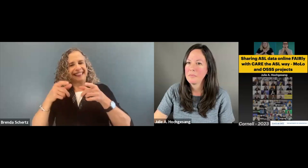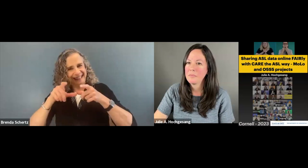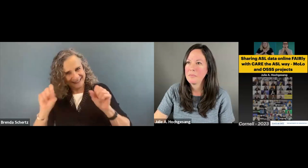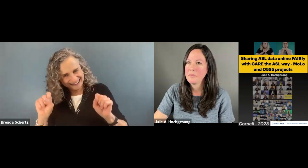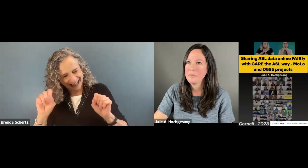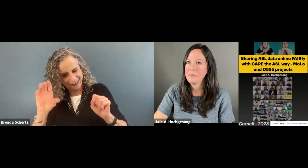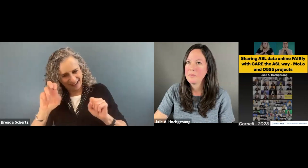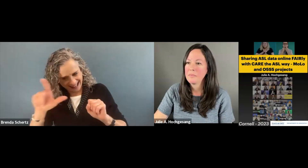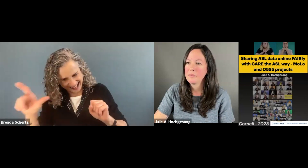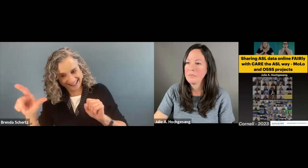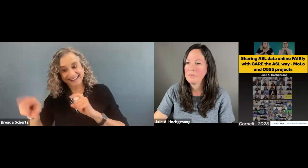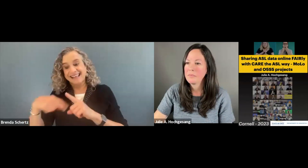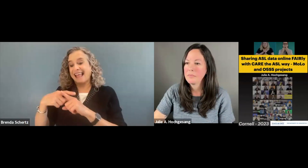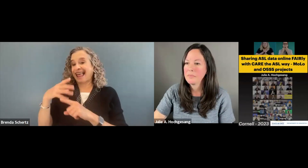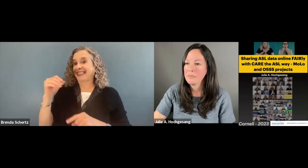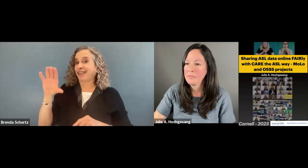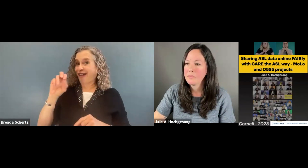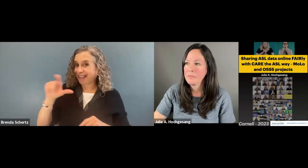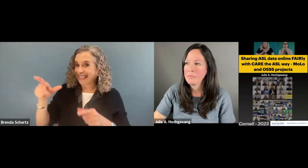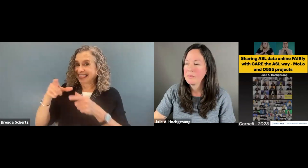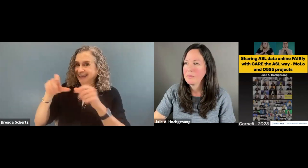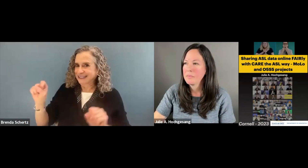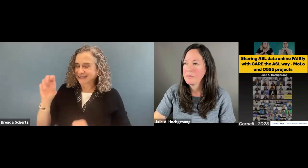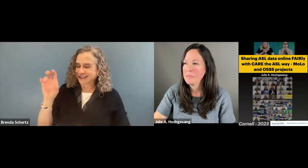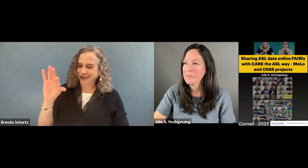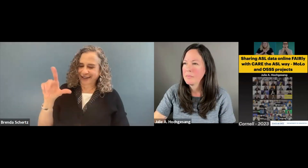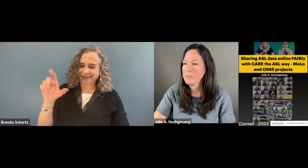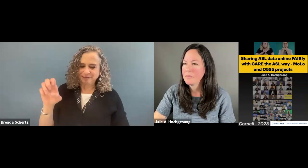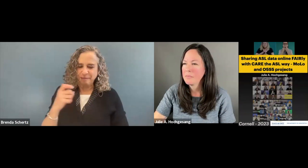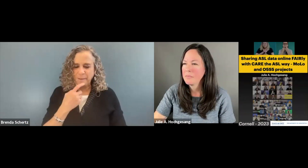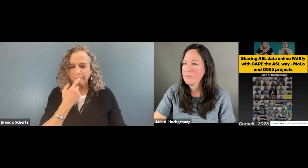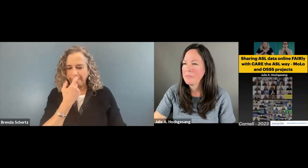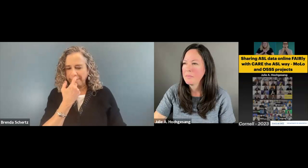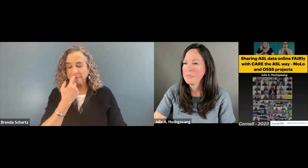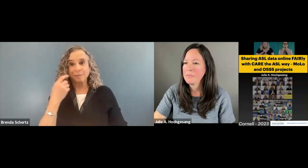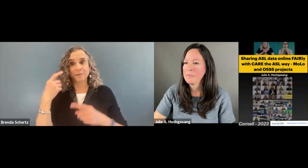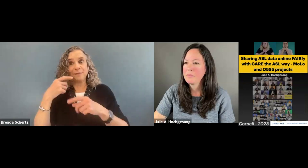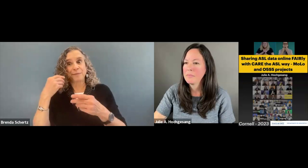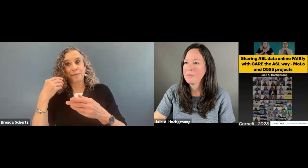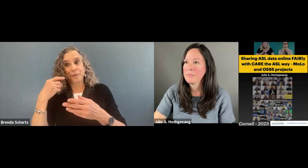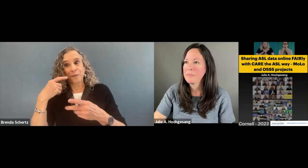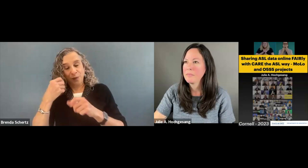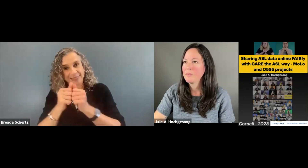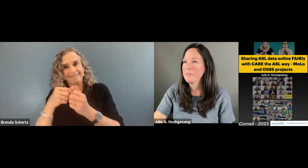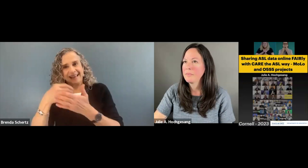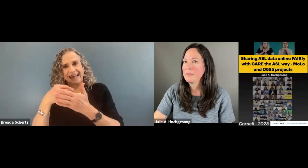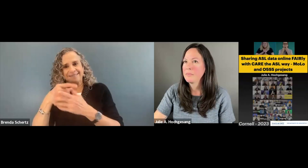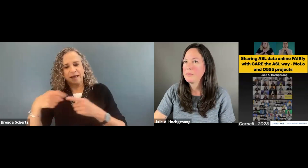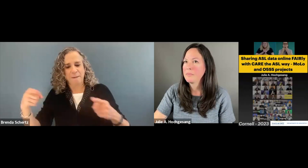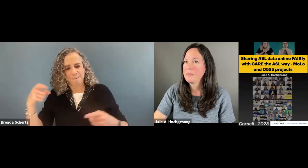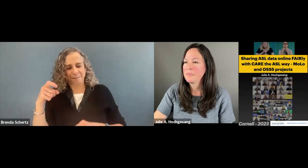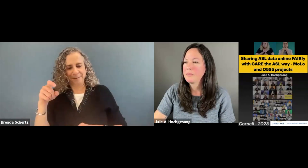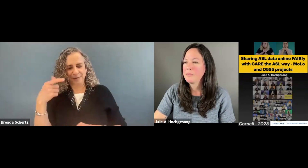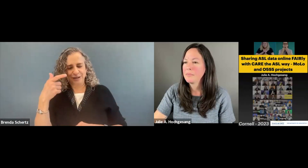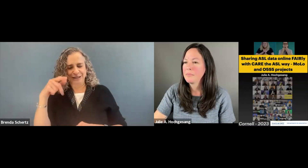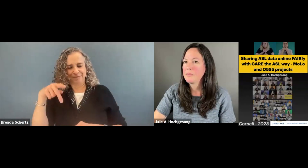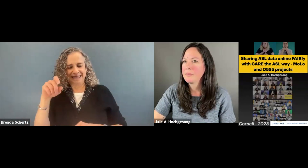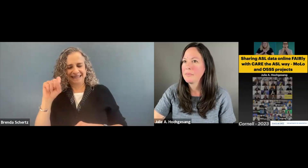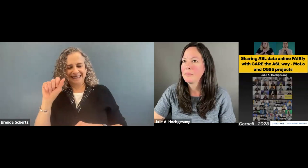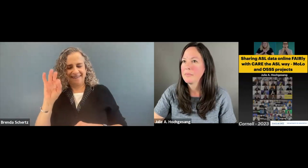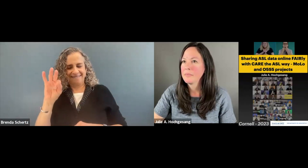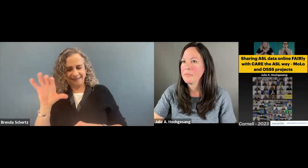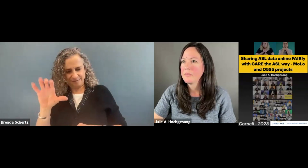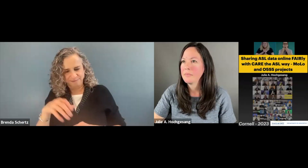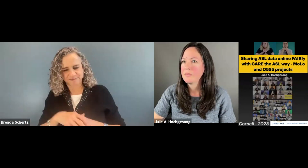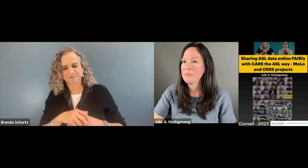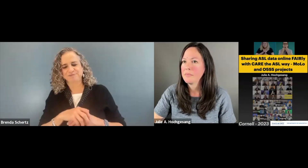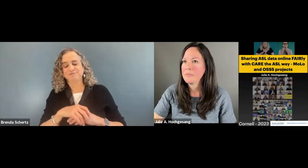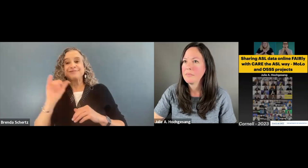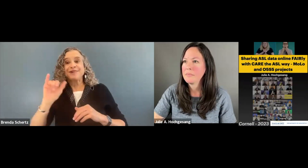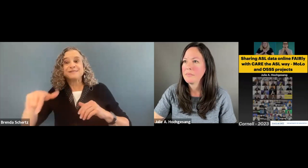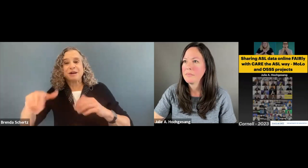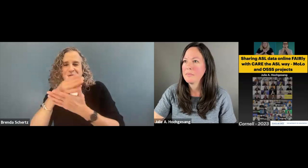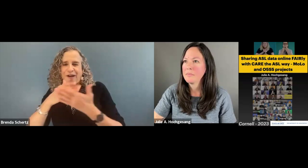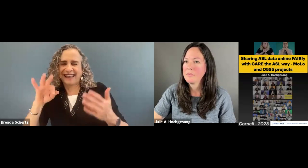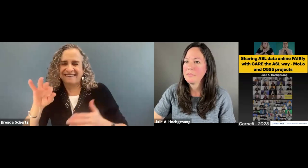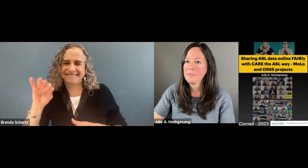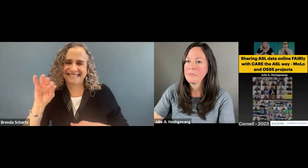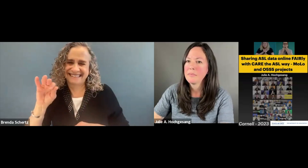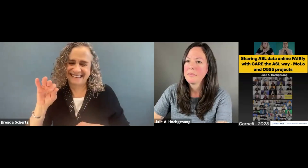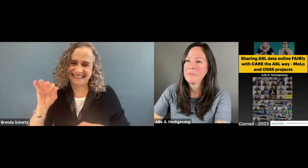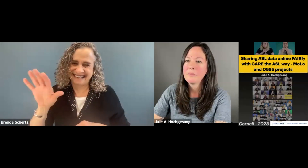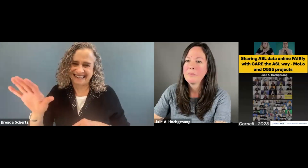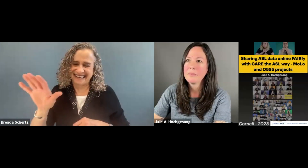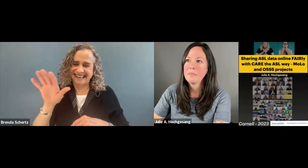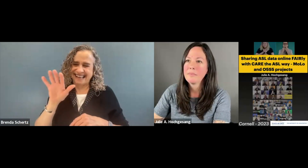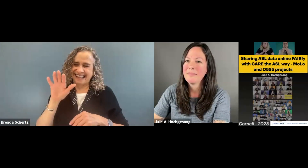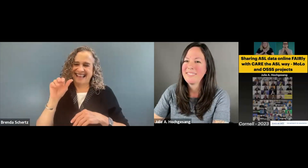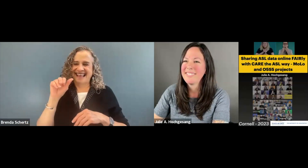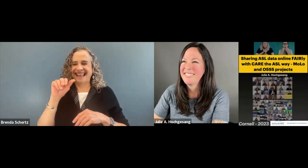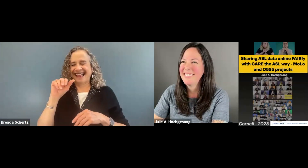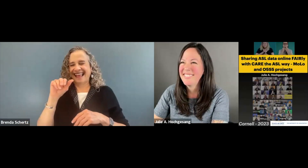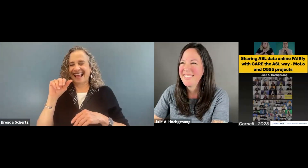This talk is sponsored by the department of linguistics and the Cornell Linguistic Circle with funding from GPSAFC.